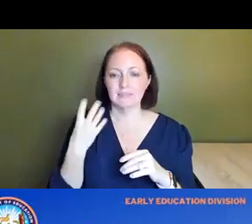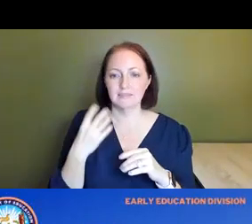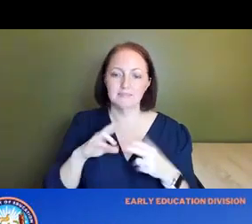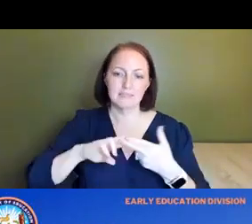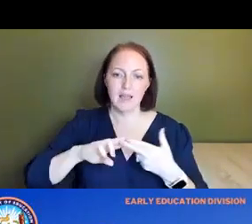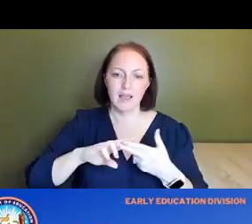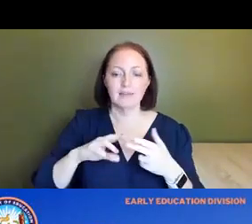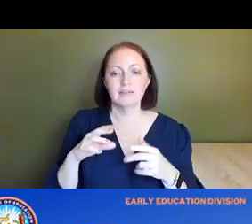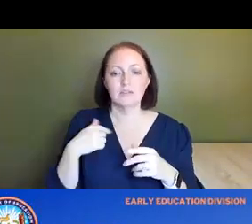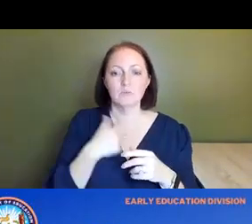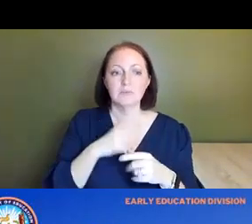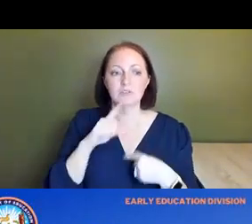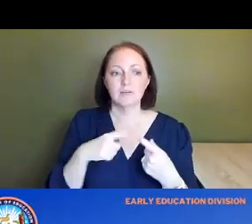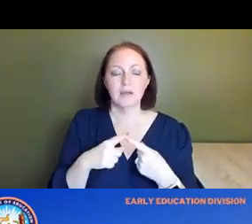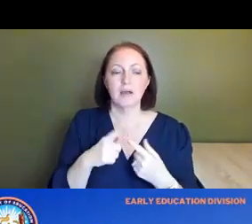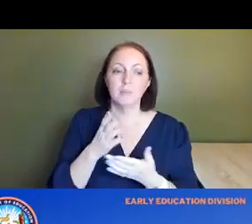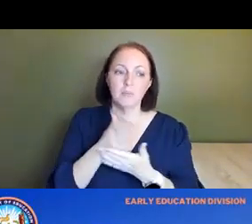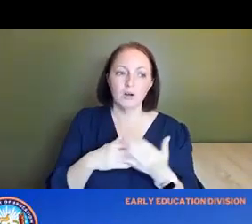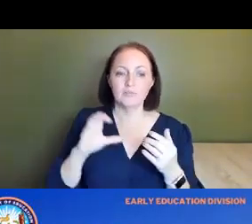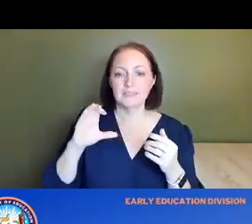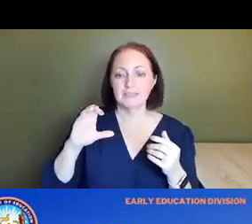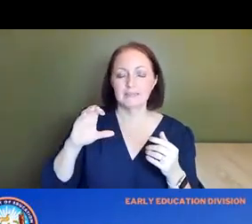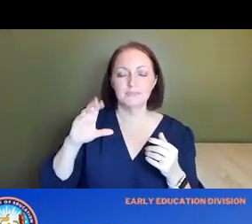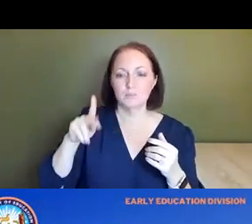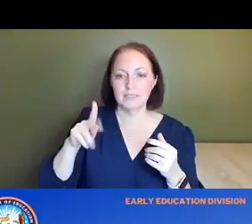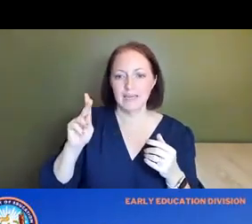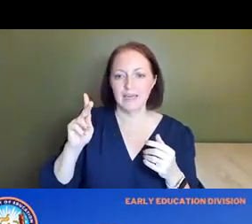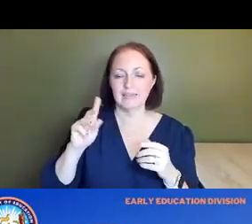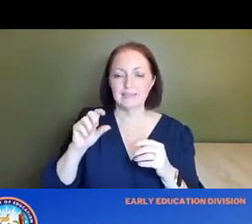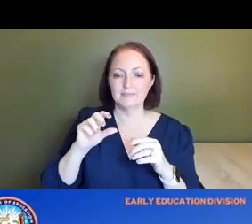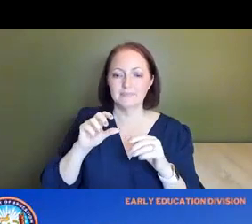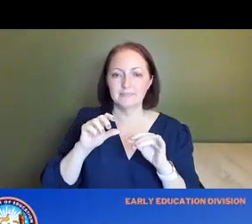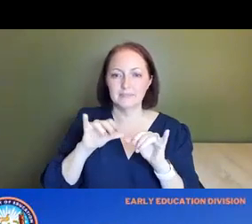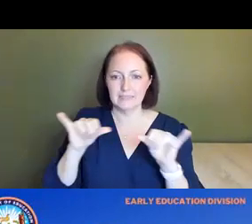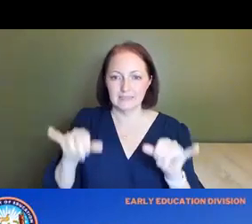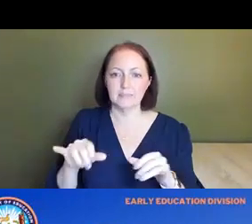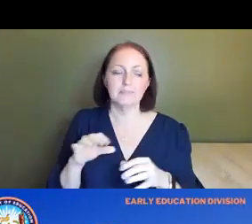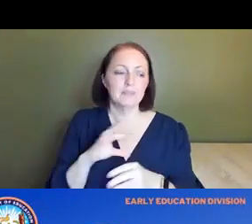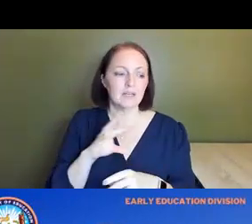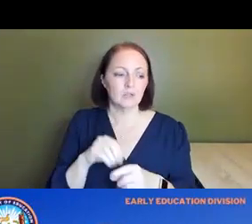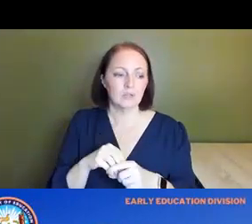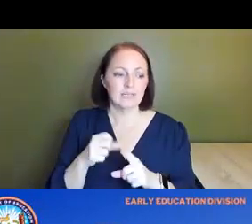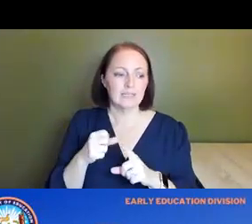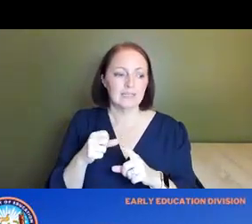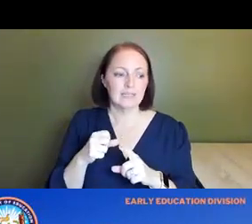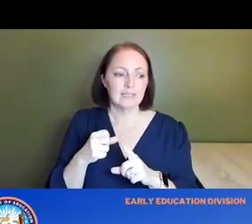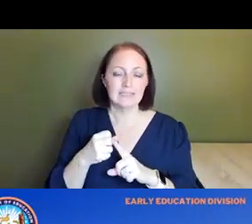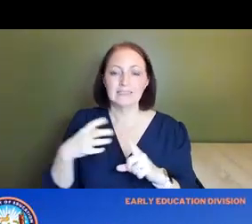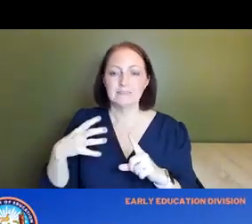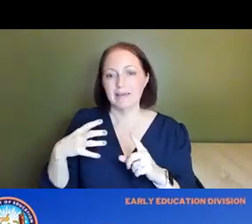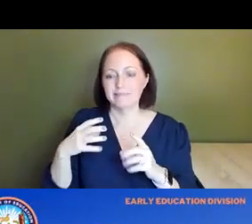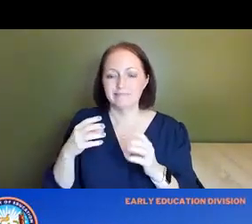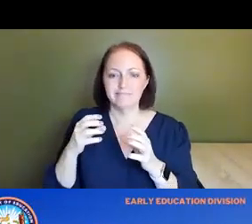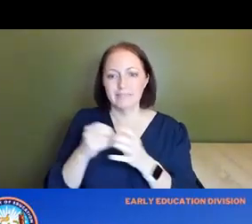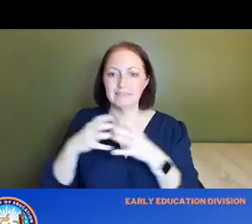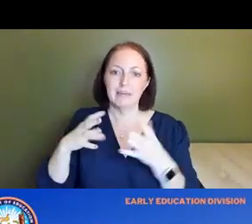talking about part of this UPK system includes expanded learning and care. So expanded learning